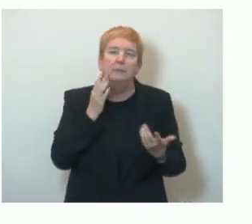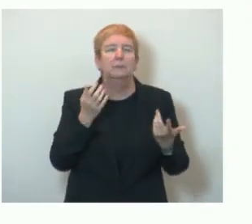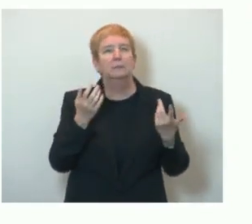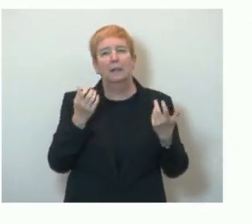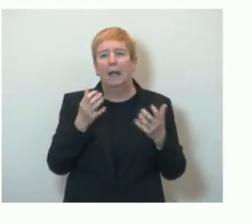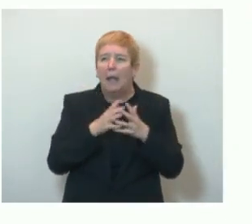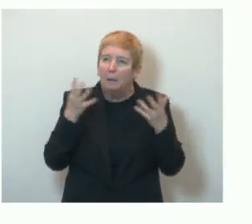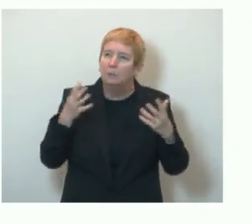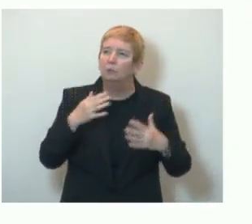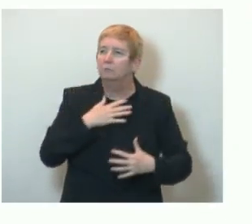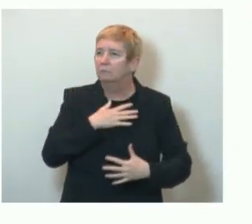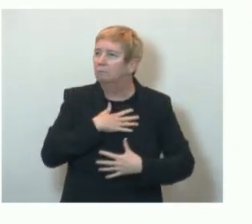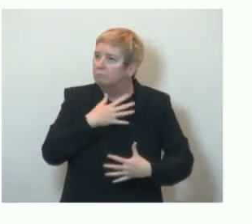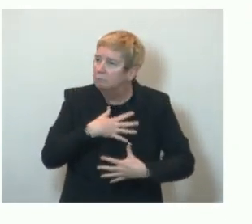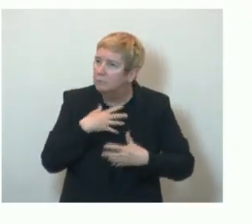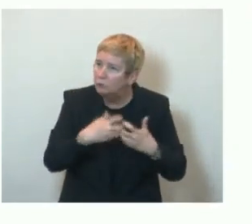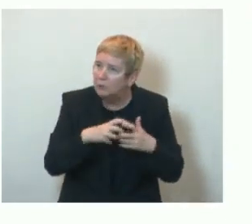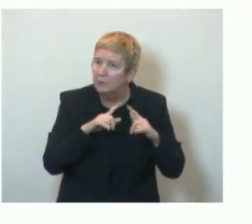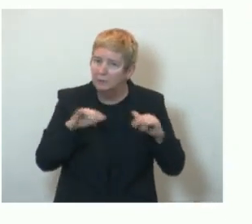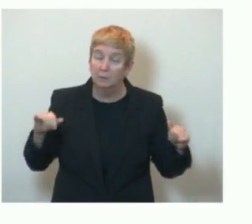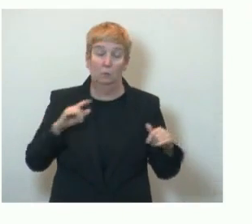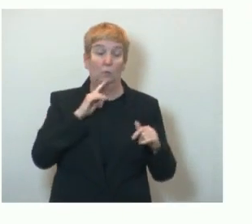HEALTHCARE SYSTEM CAPACITY AND THAT’S CRITICAL AS WELL.